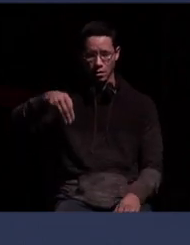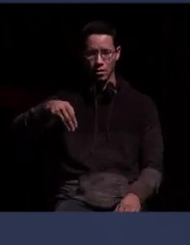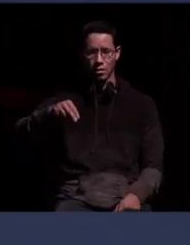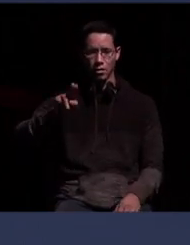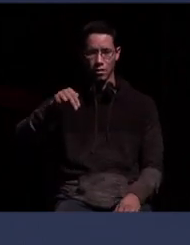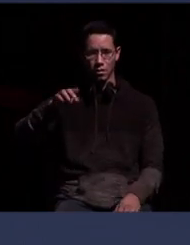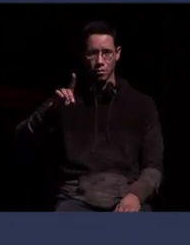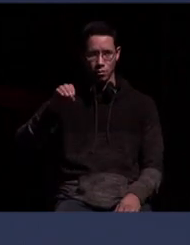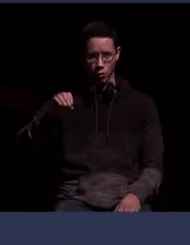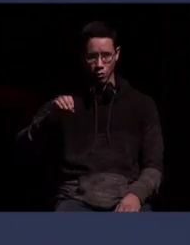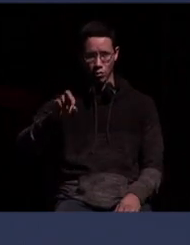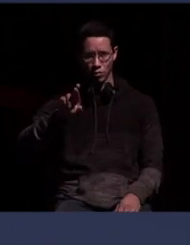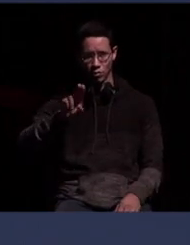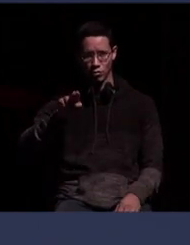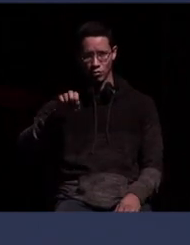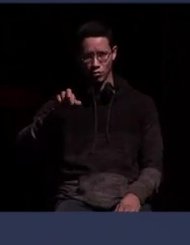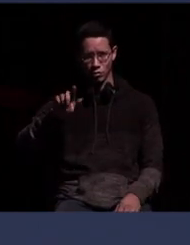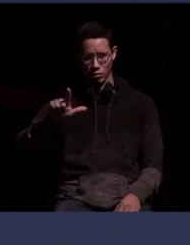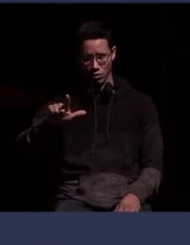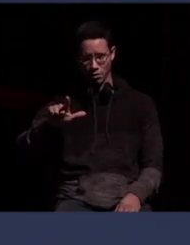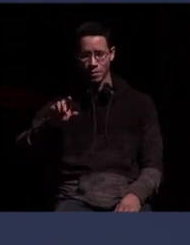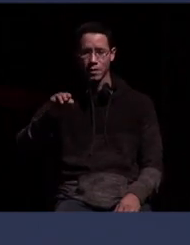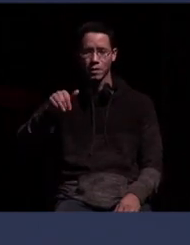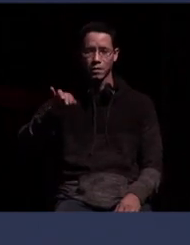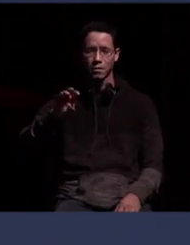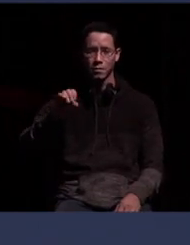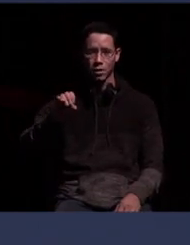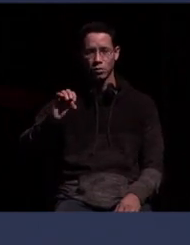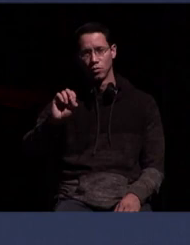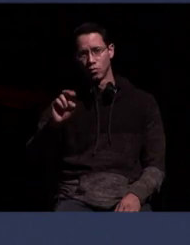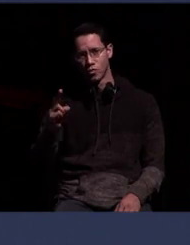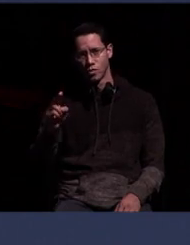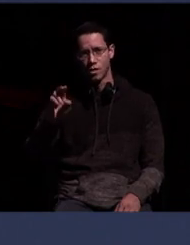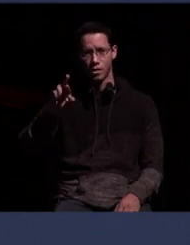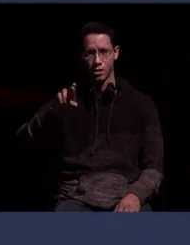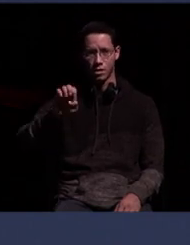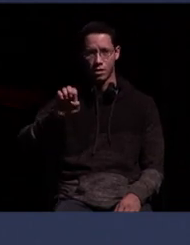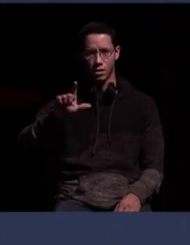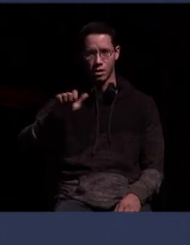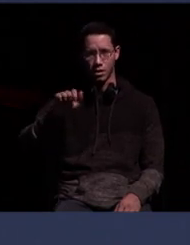that includes a chapter from a researcher that was